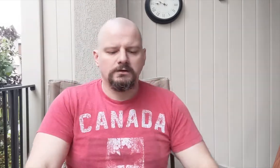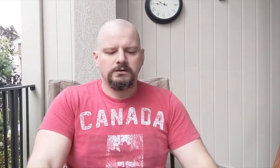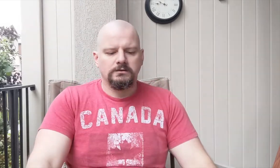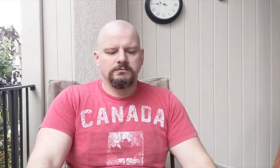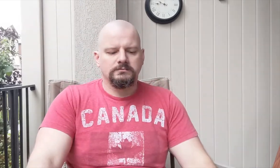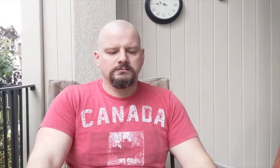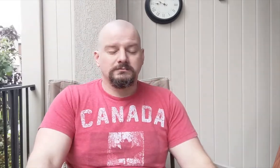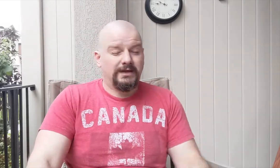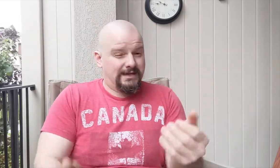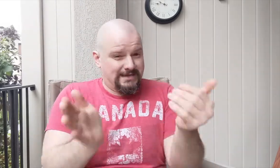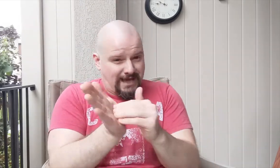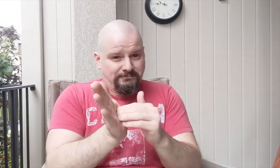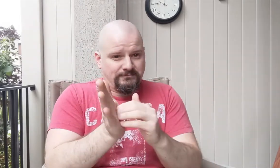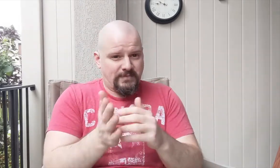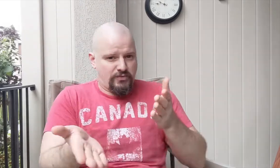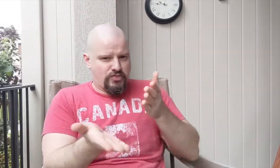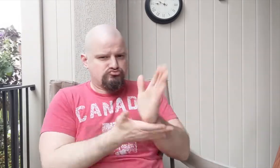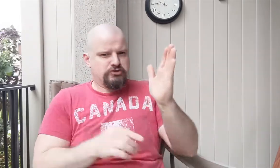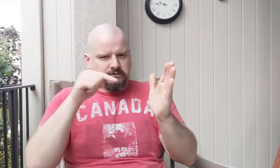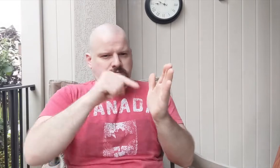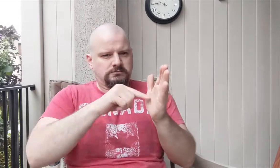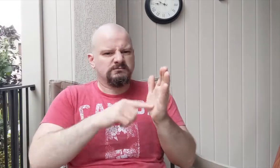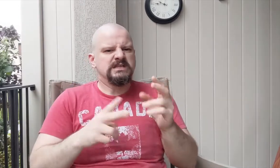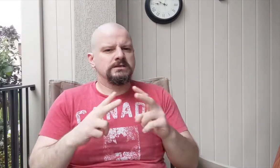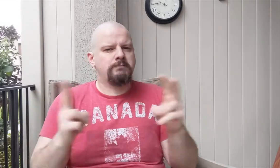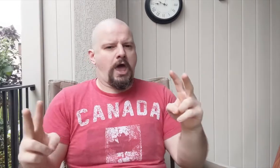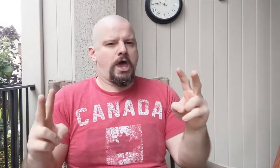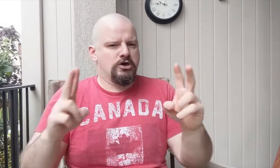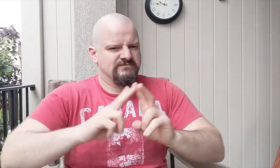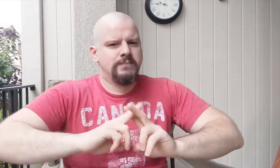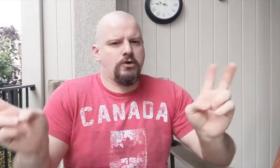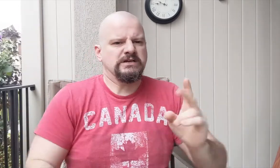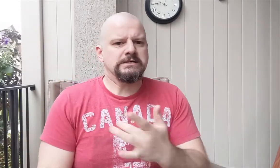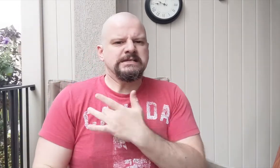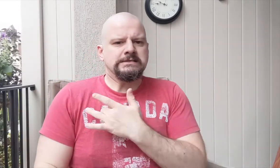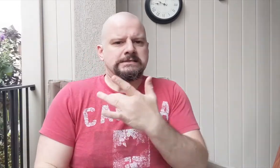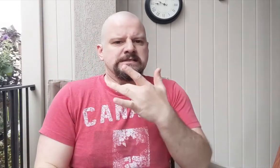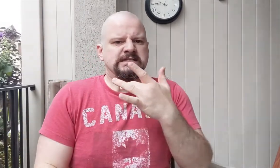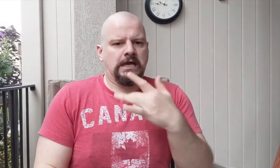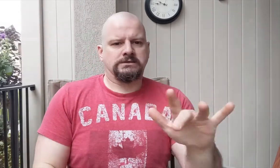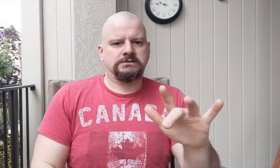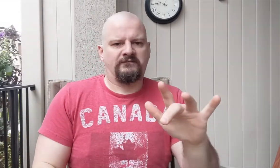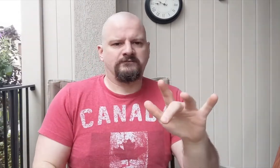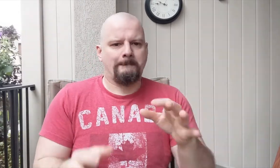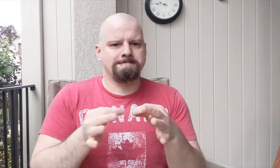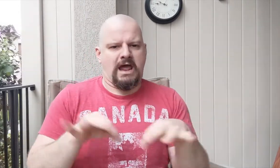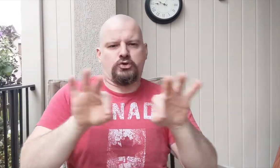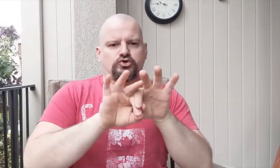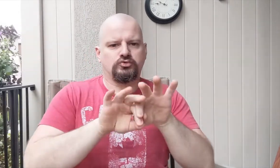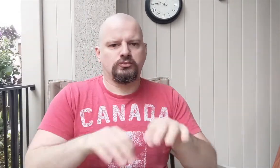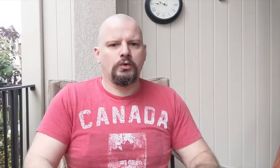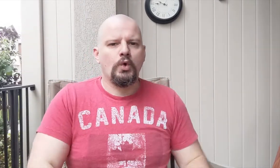Now, human rights are very, very delicate matter.